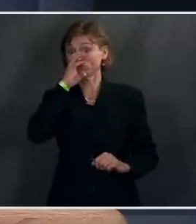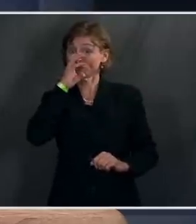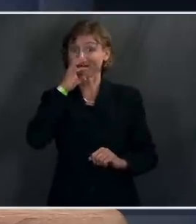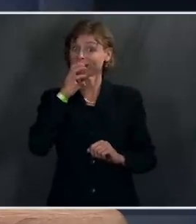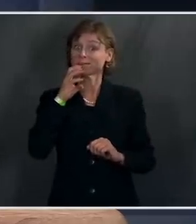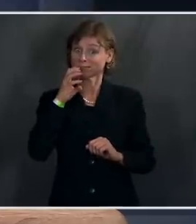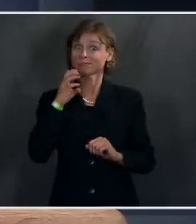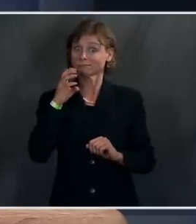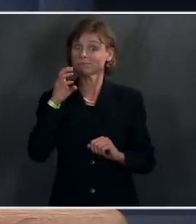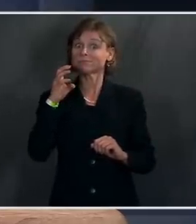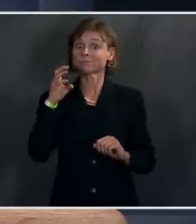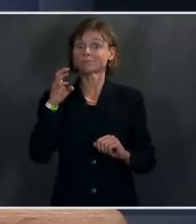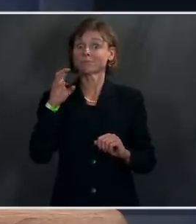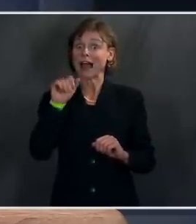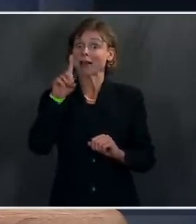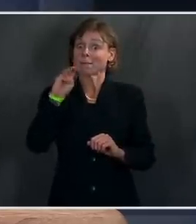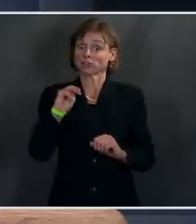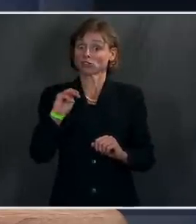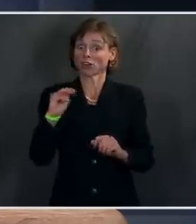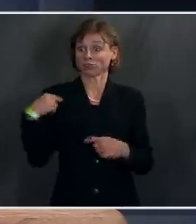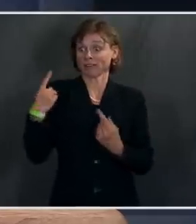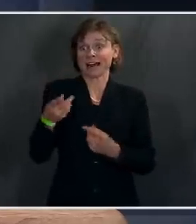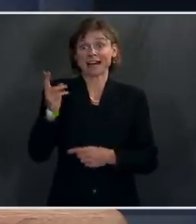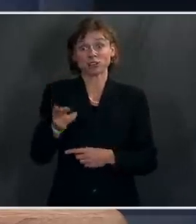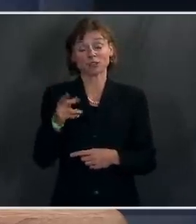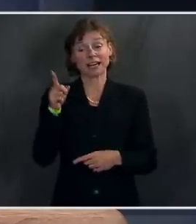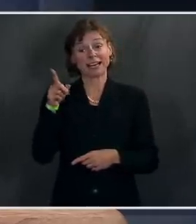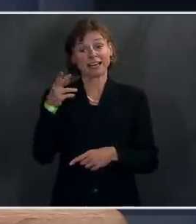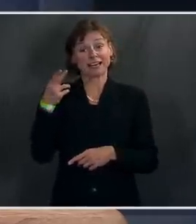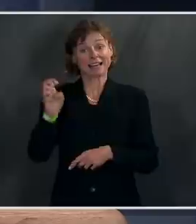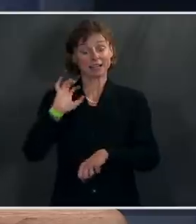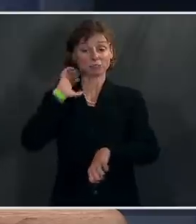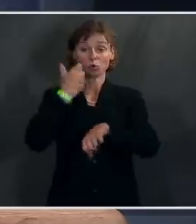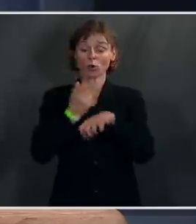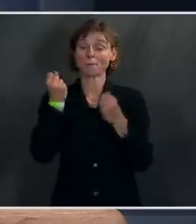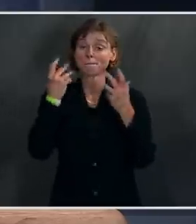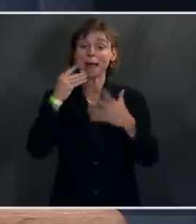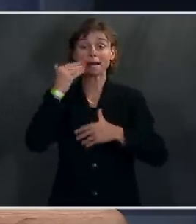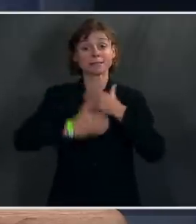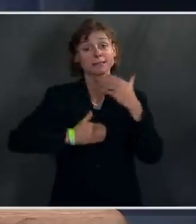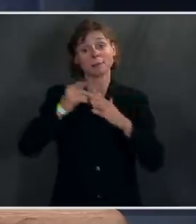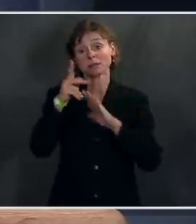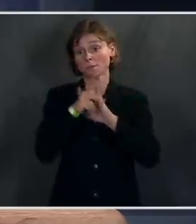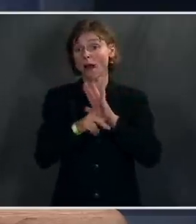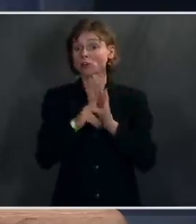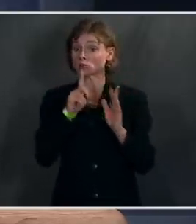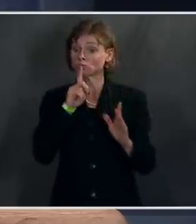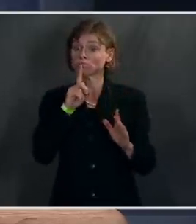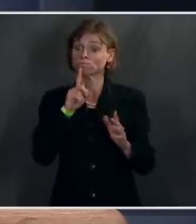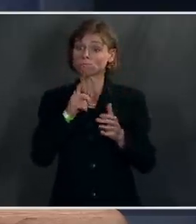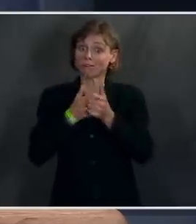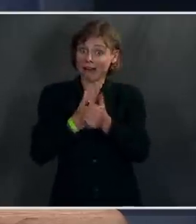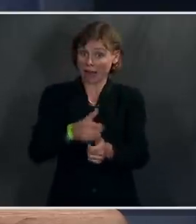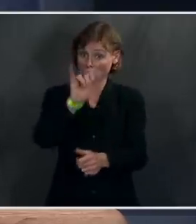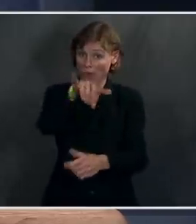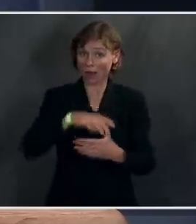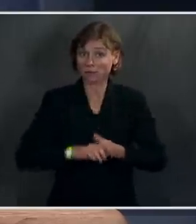a number of steps and policies to deliver on exactly that. You're right that they're not -- are not currently many visitors.